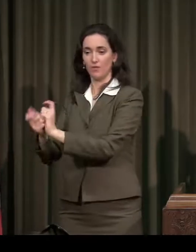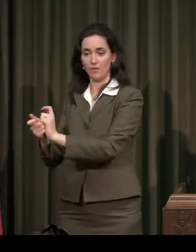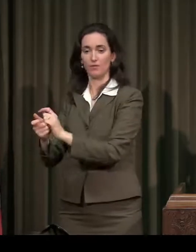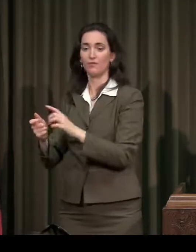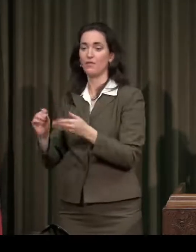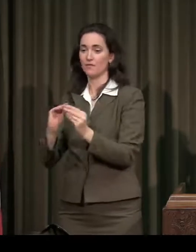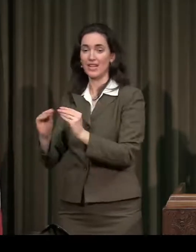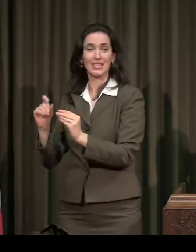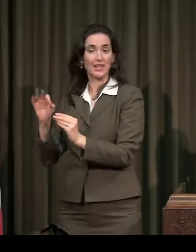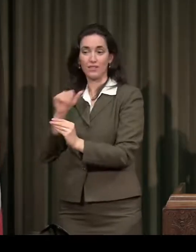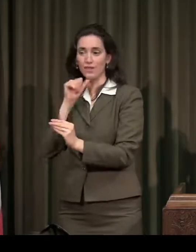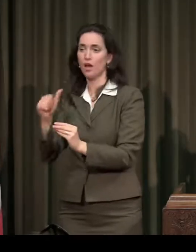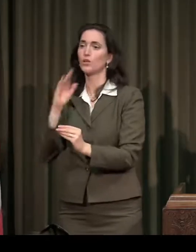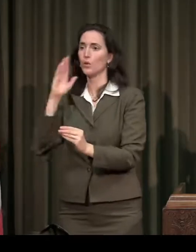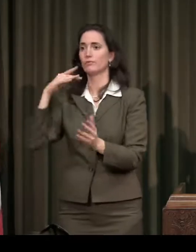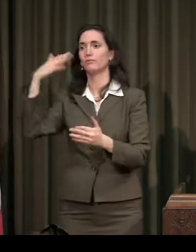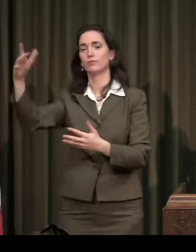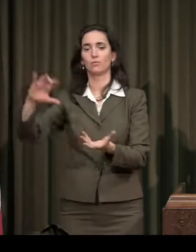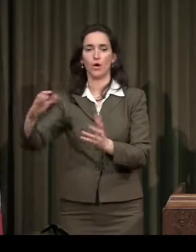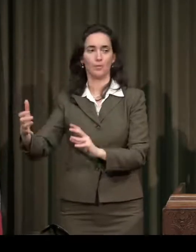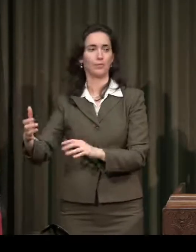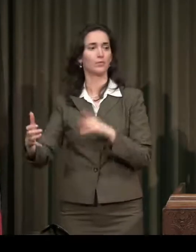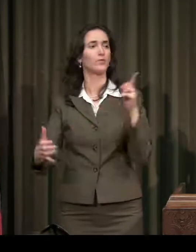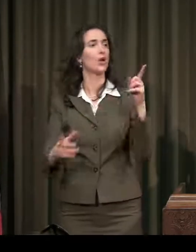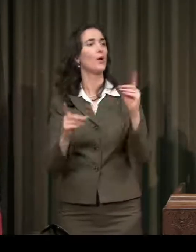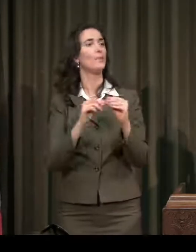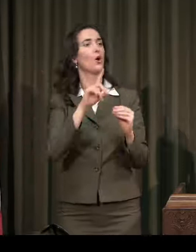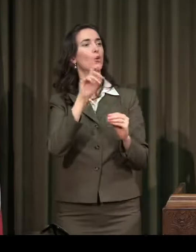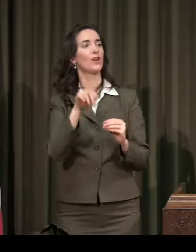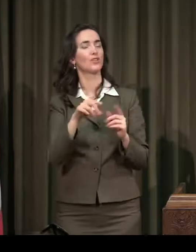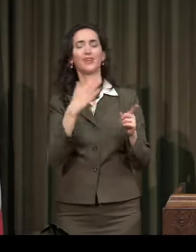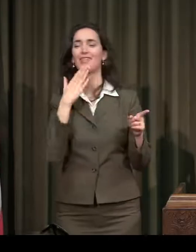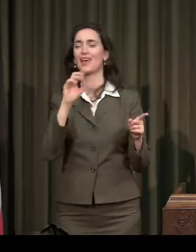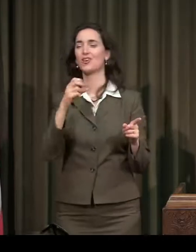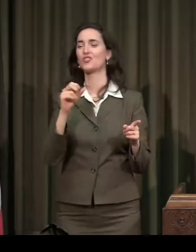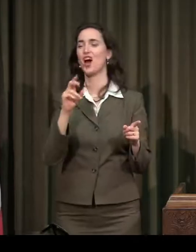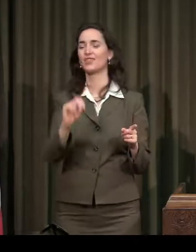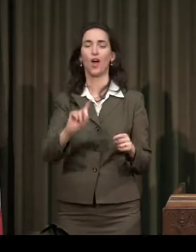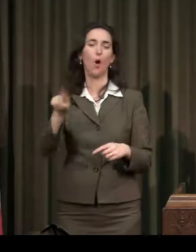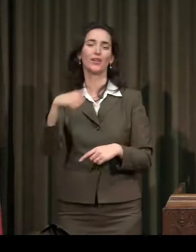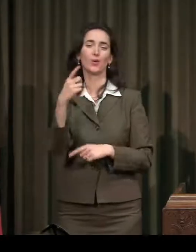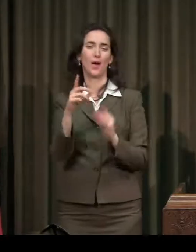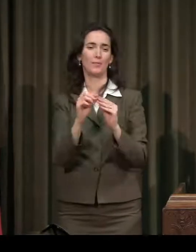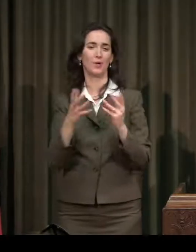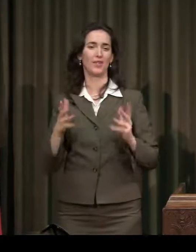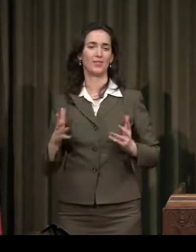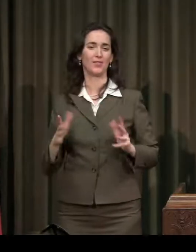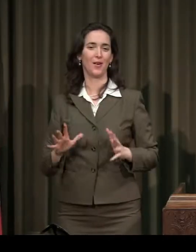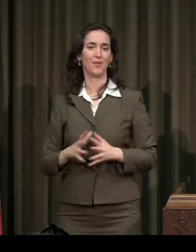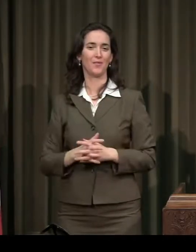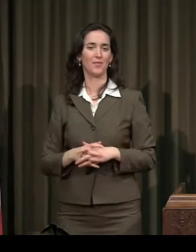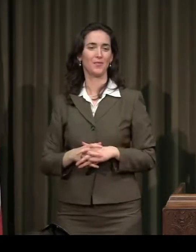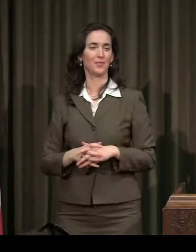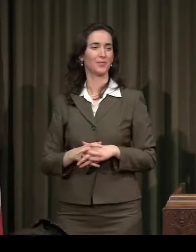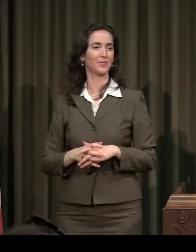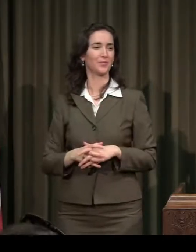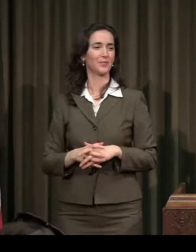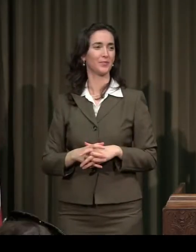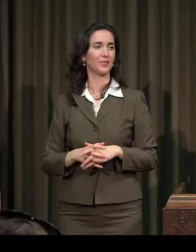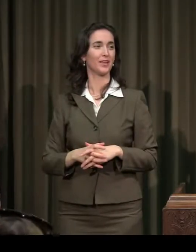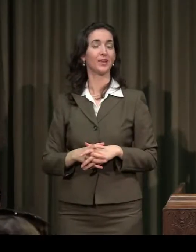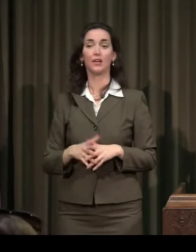Thank You Shauna well maybe not even one